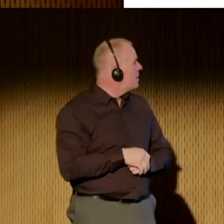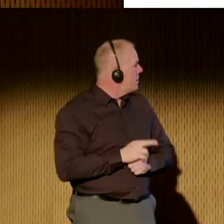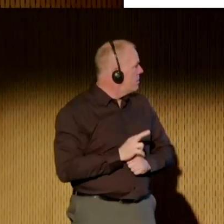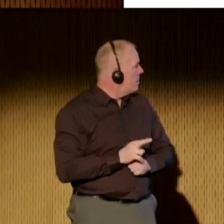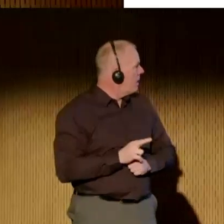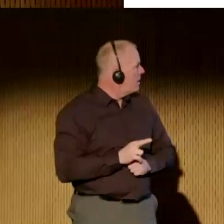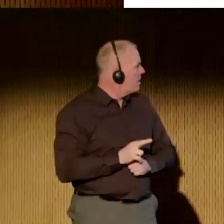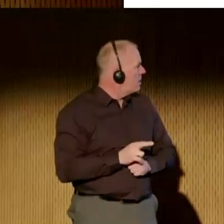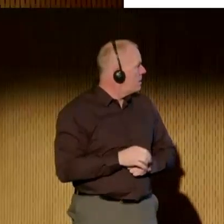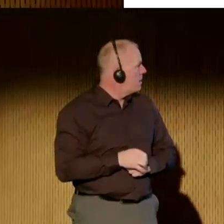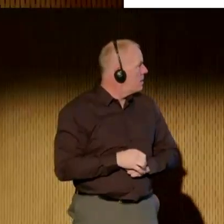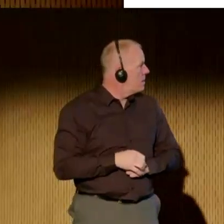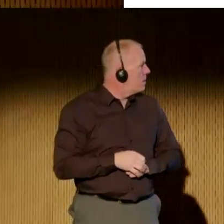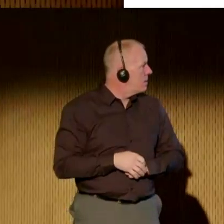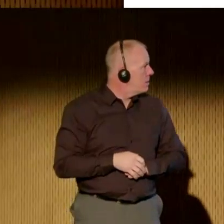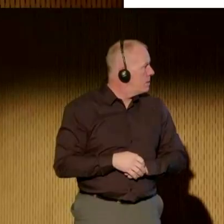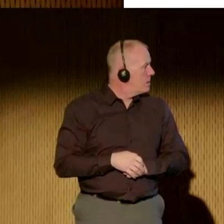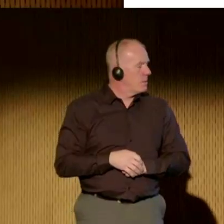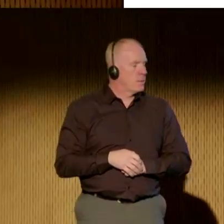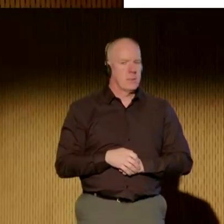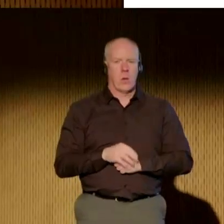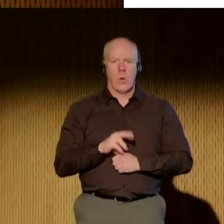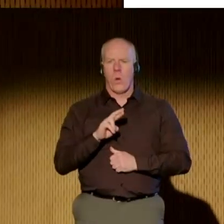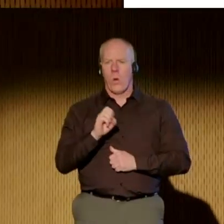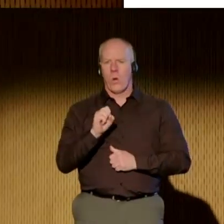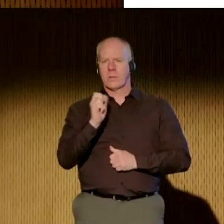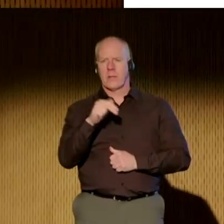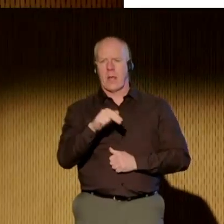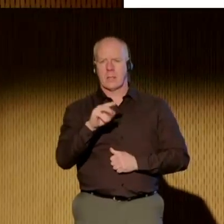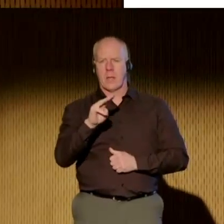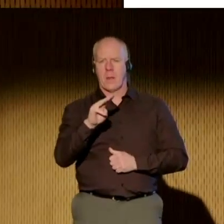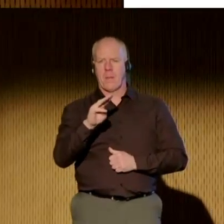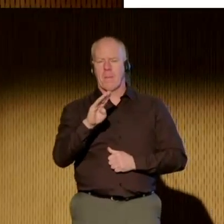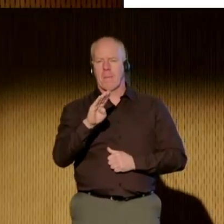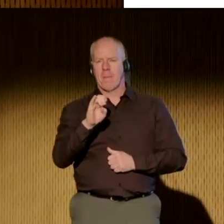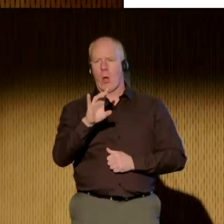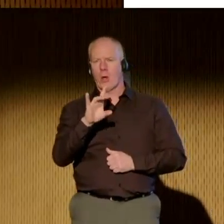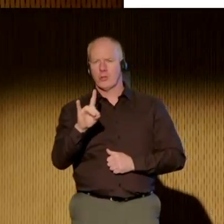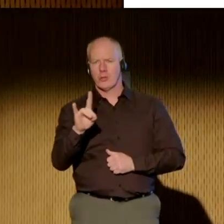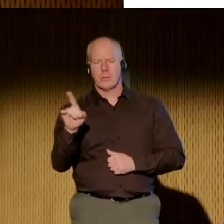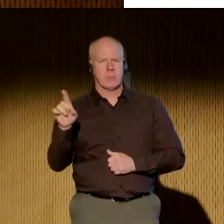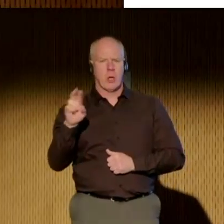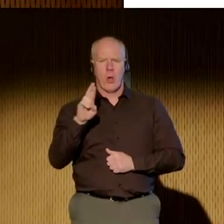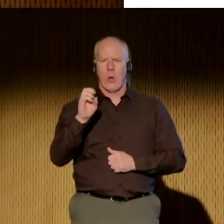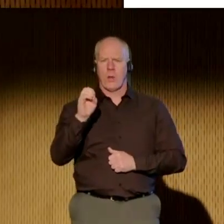I can have your name. Okay, thanks. So these words by Rosan capture our ambition. "It's